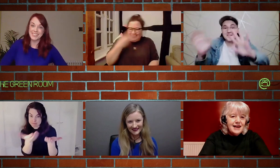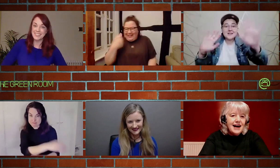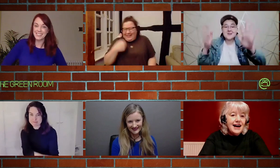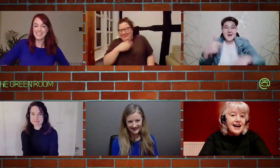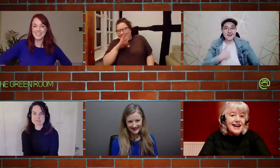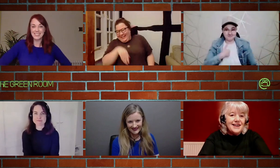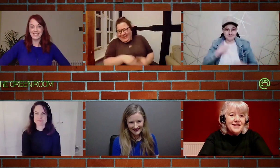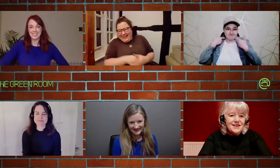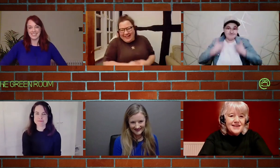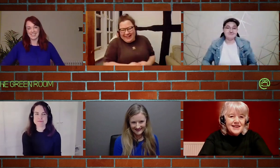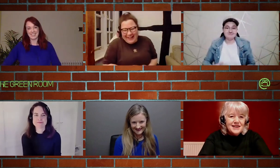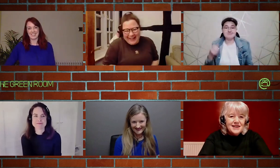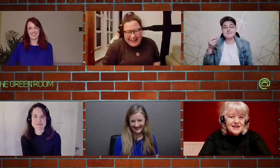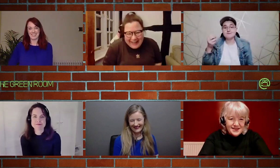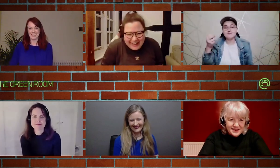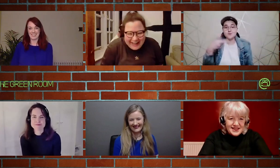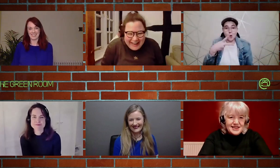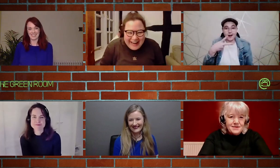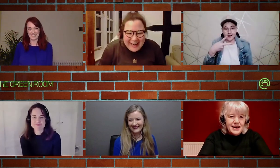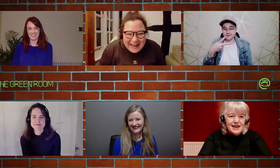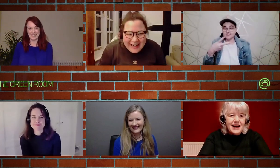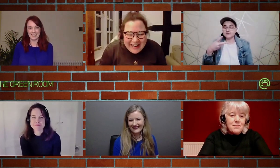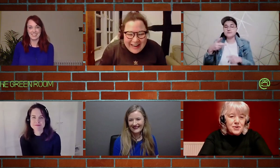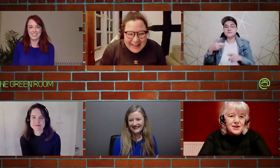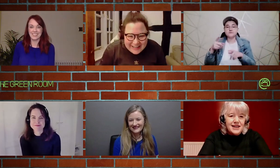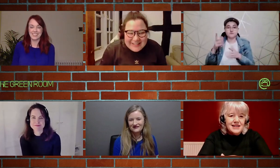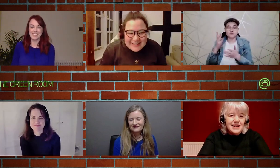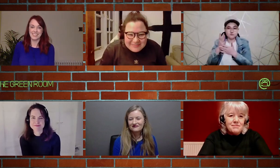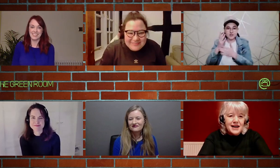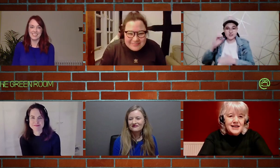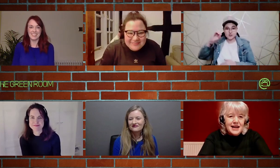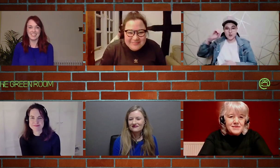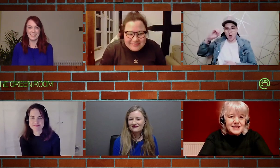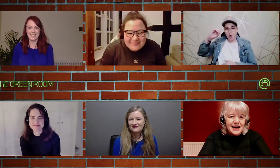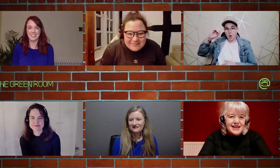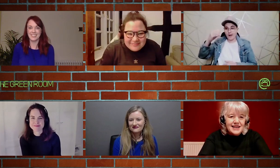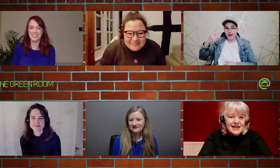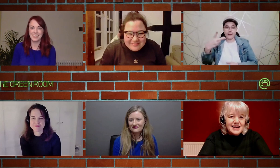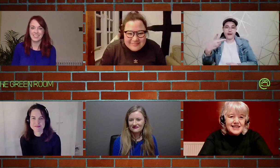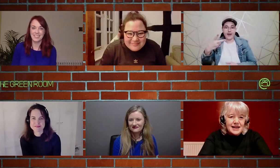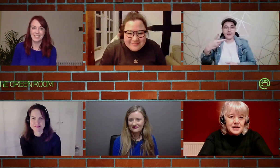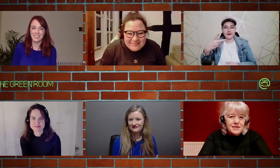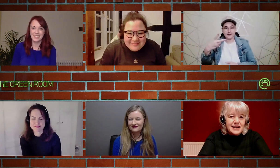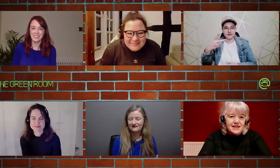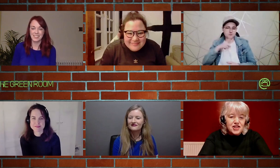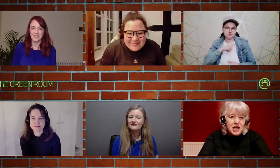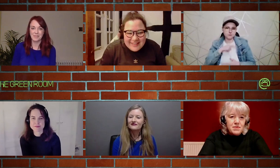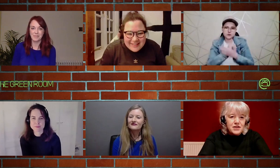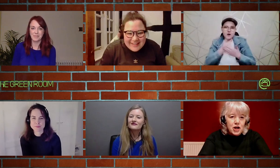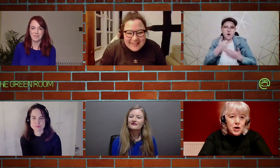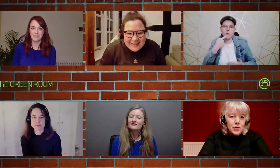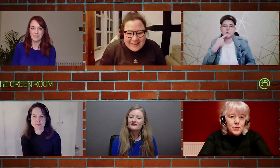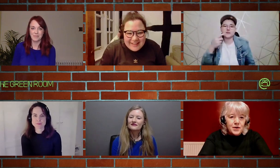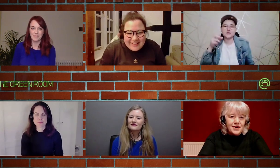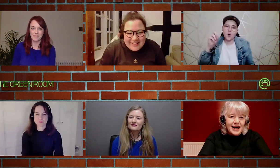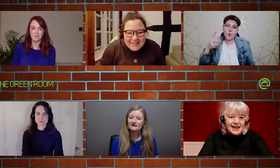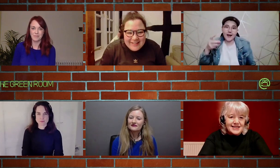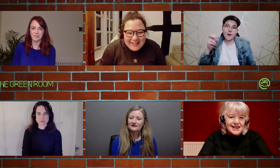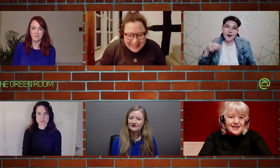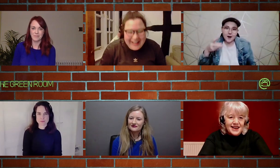Brooklyn Melvin: Hi this is me. I'm Brooklyn and my name sign is like making the shape of an O with your hand and then